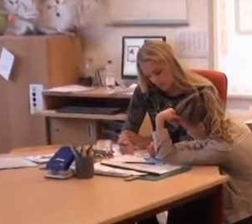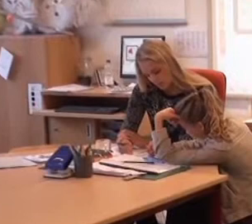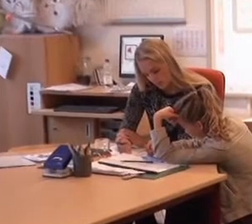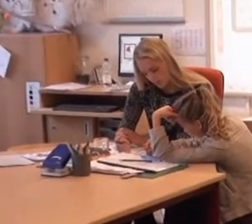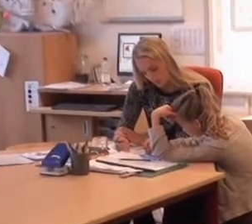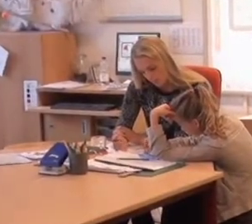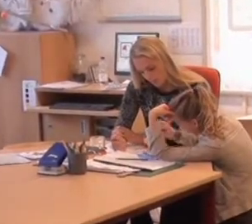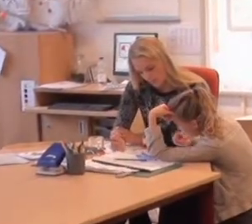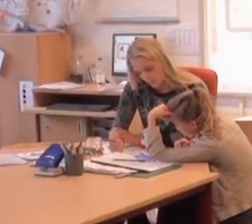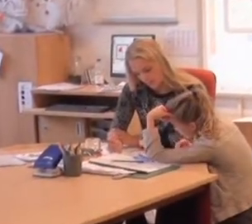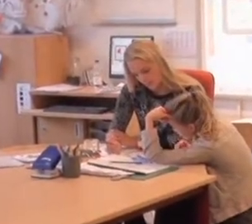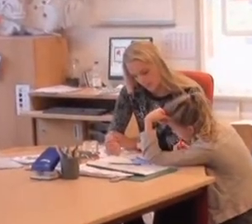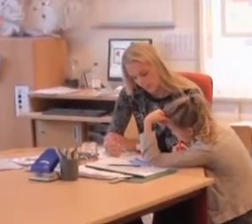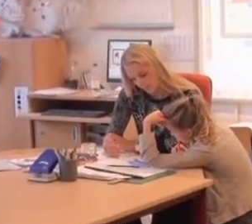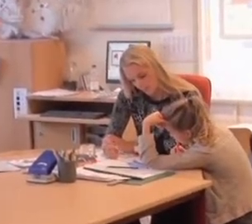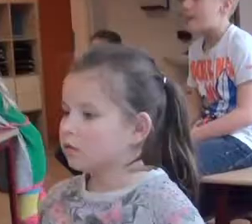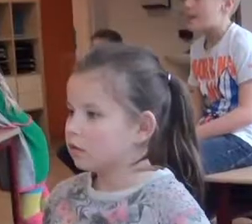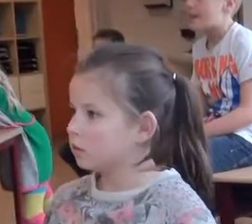These students have been granted a light support program.